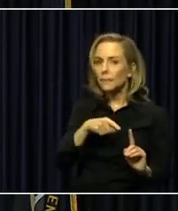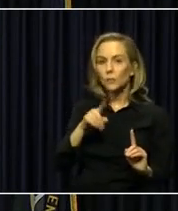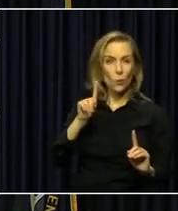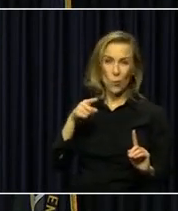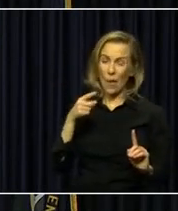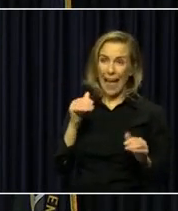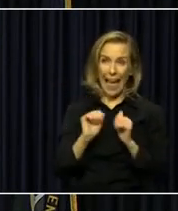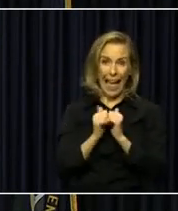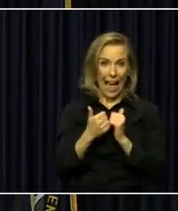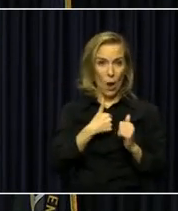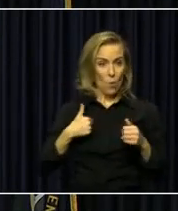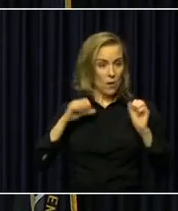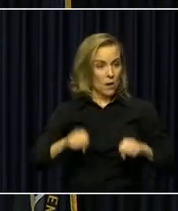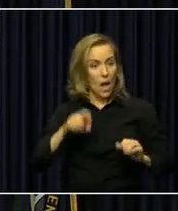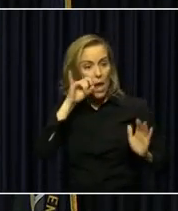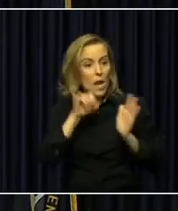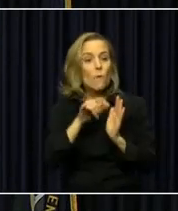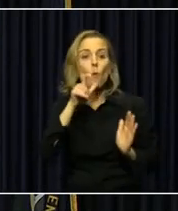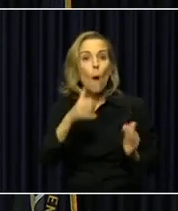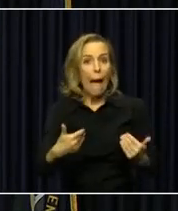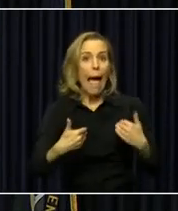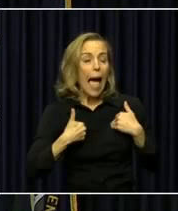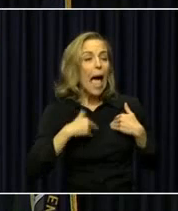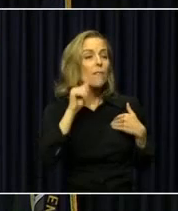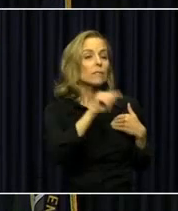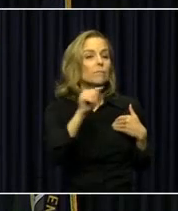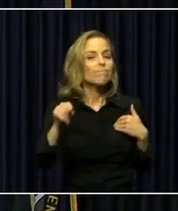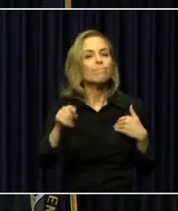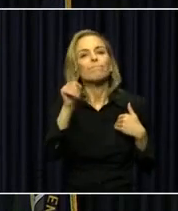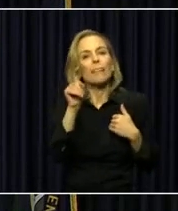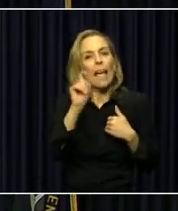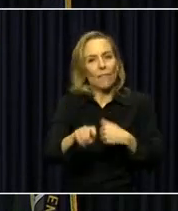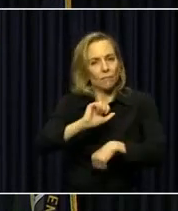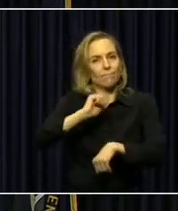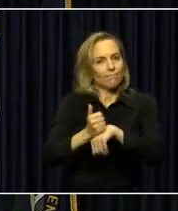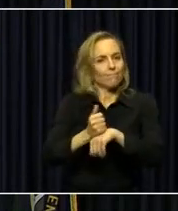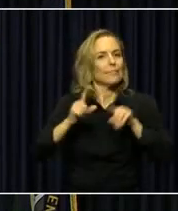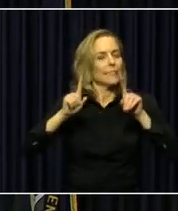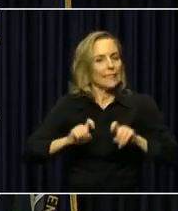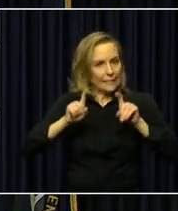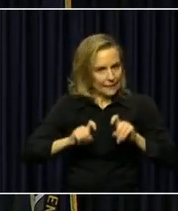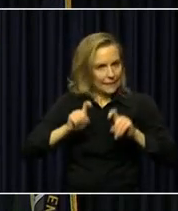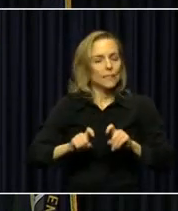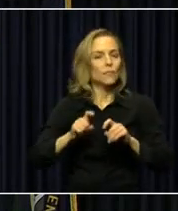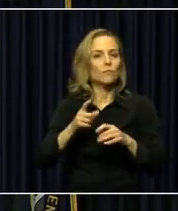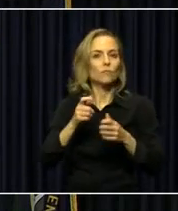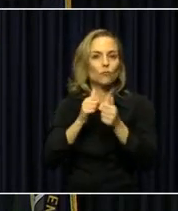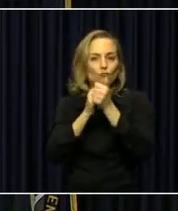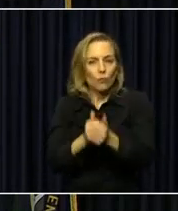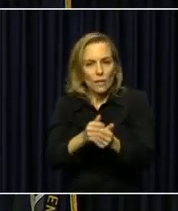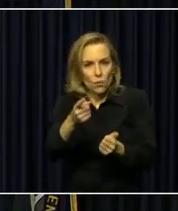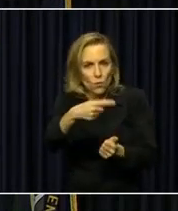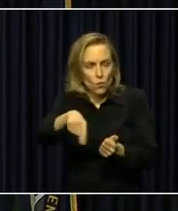ALL OF A SUDDEN WE'RE NOT THINKING ABOUT THOSE. WE'RE THINKING ABOUT WHAT WE'RE ALL DOING TOGETHER TO HELP ONE